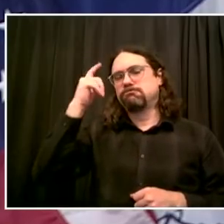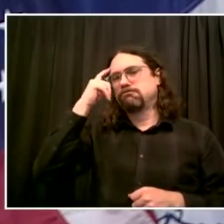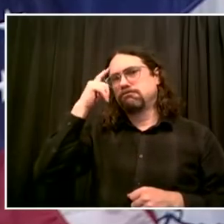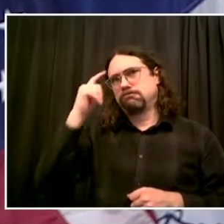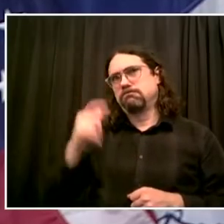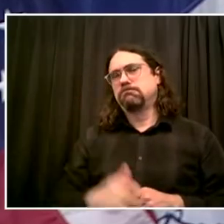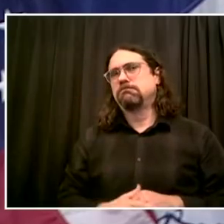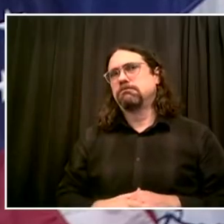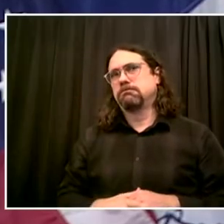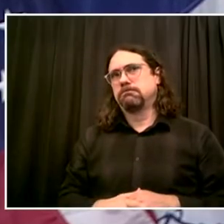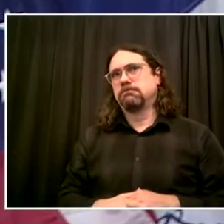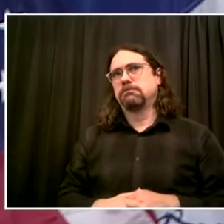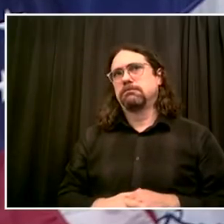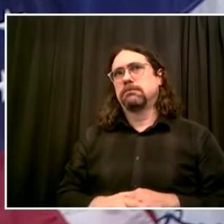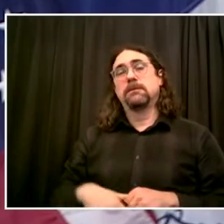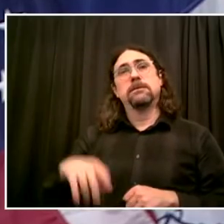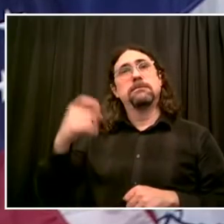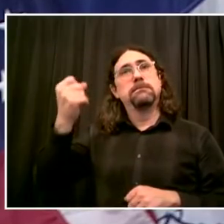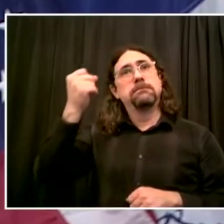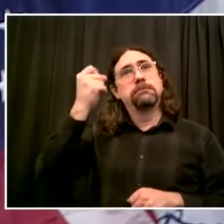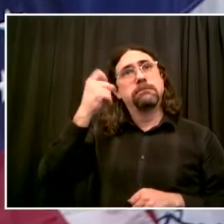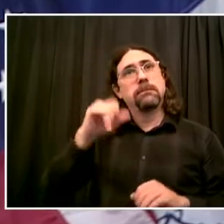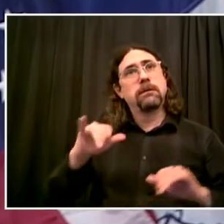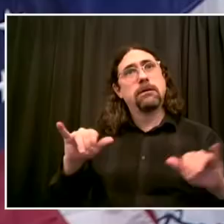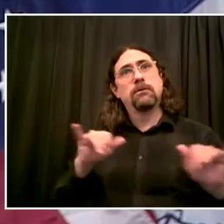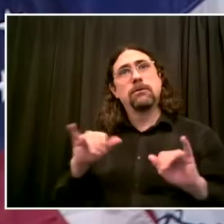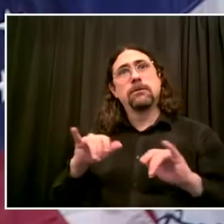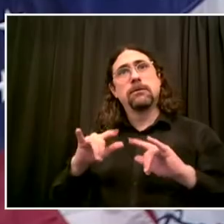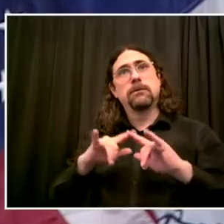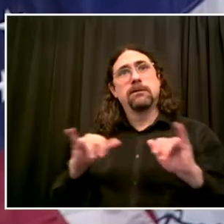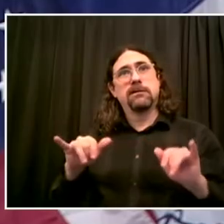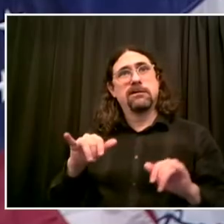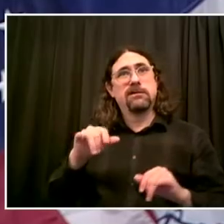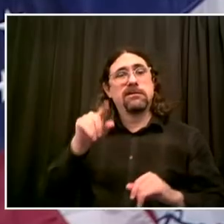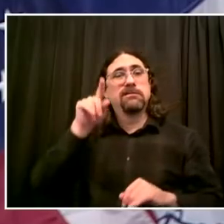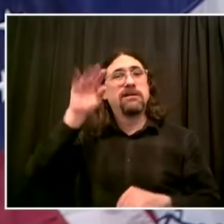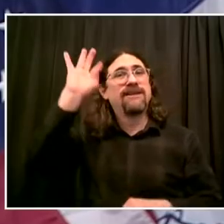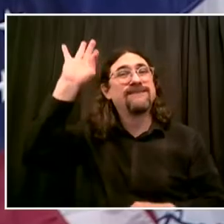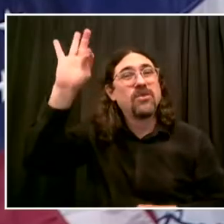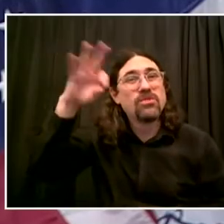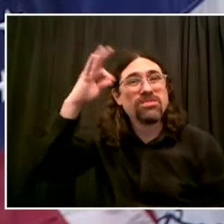HAVE NO GUARANTEE IF,